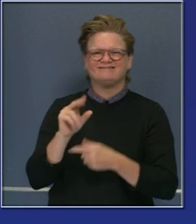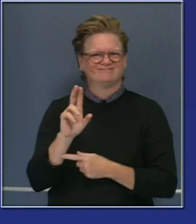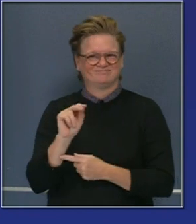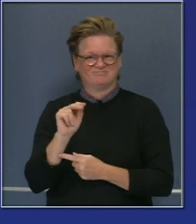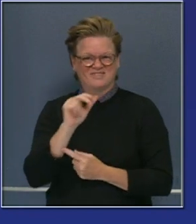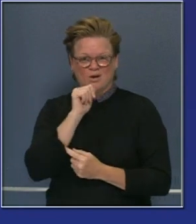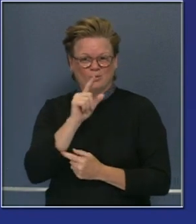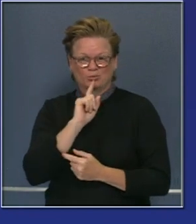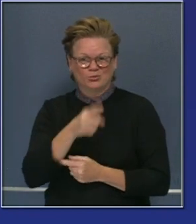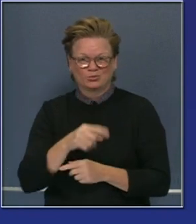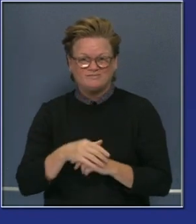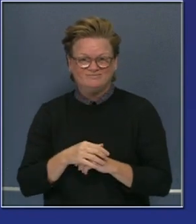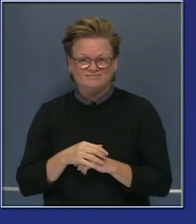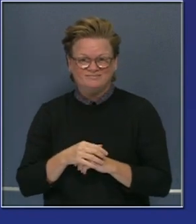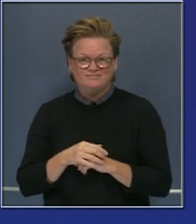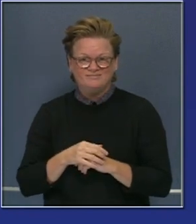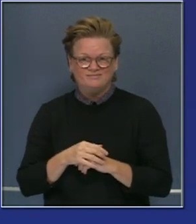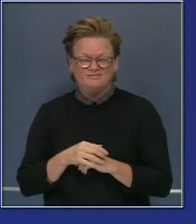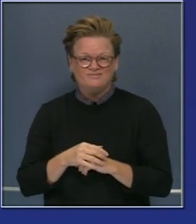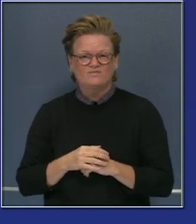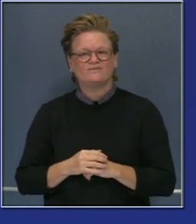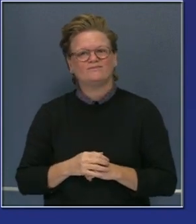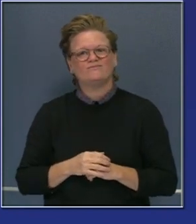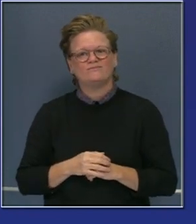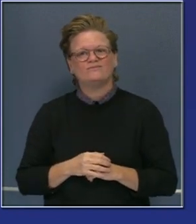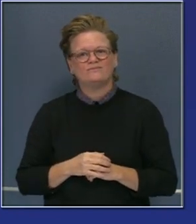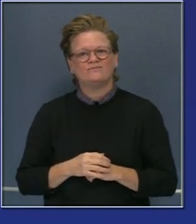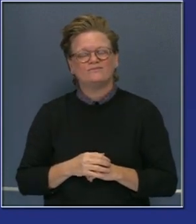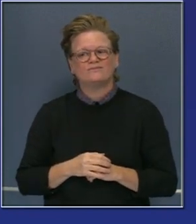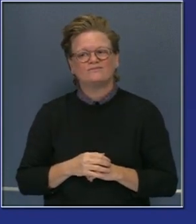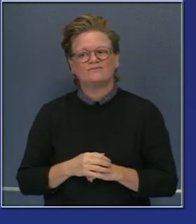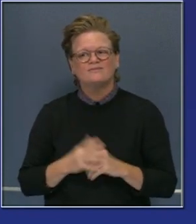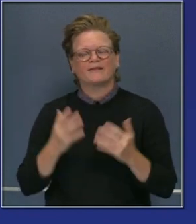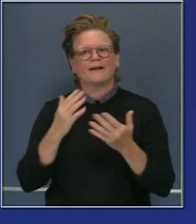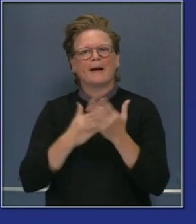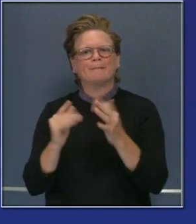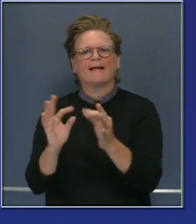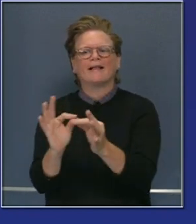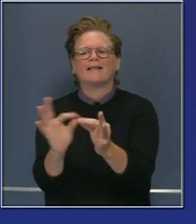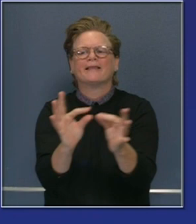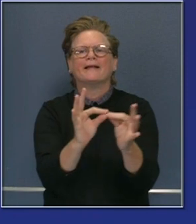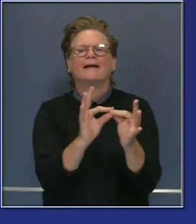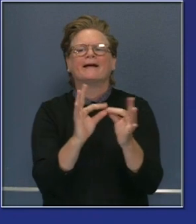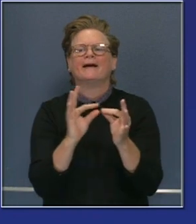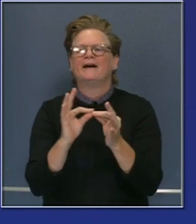AND WE NEED TO ADAPT. THIS IDEA THAT IT WAS GOING TO GO AWAY IN THE SUMMER AND THE WARMER MONTHS THAT SOMEHOW IT